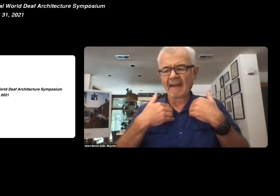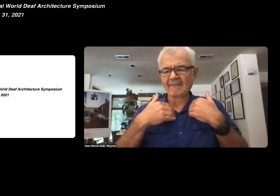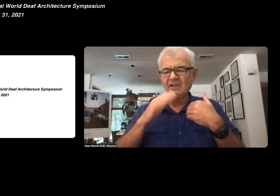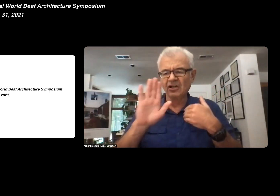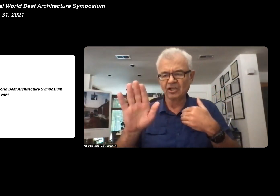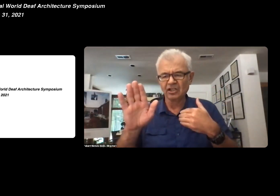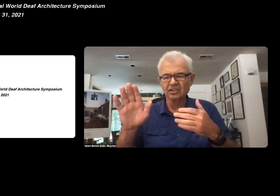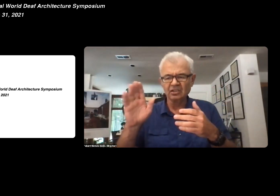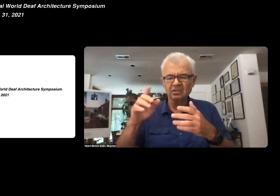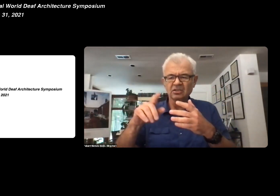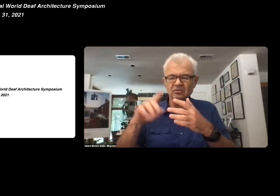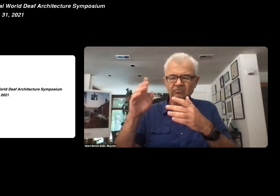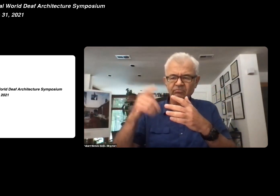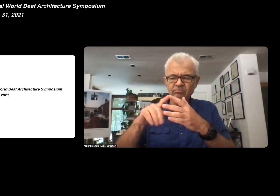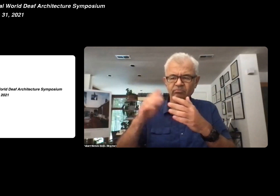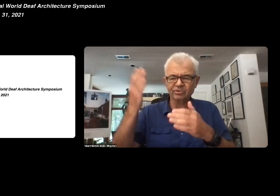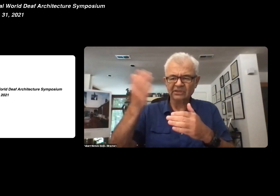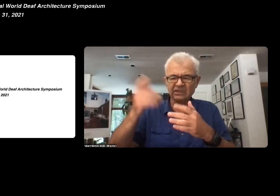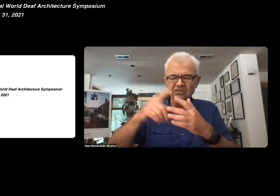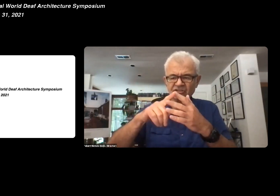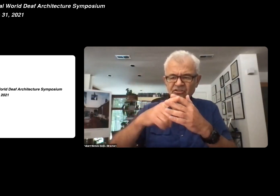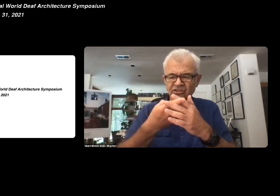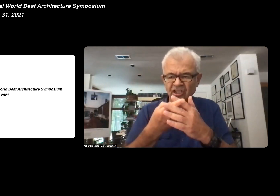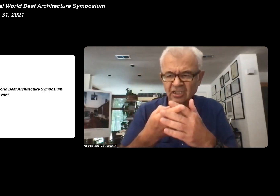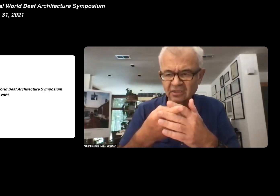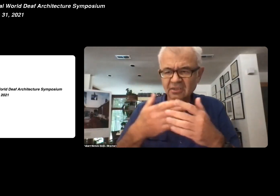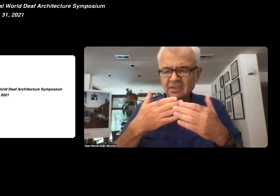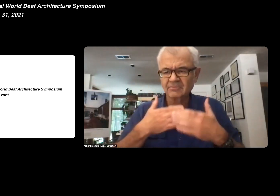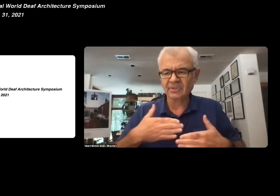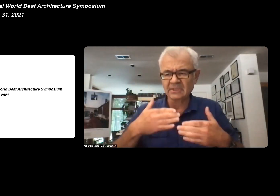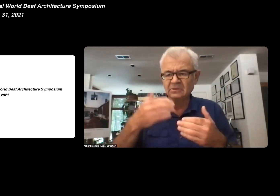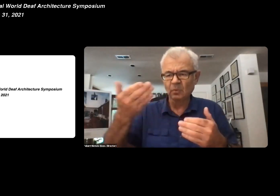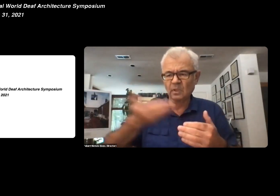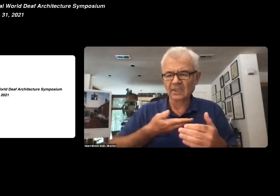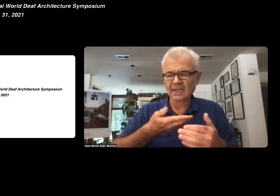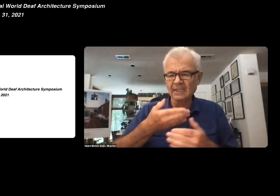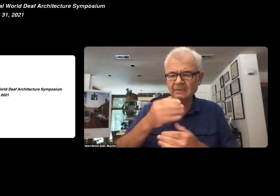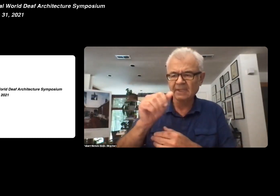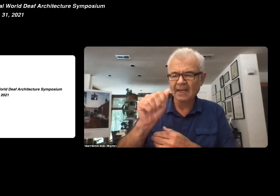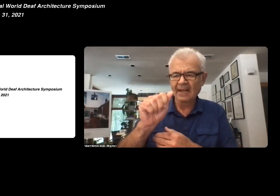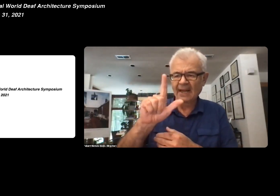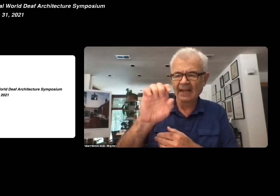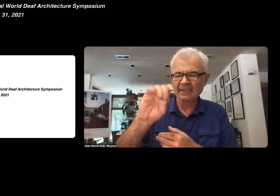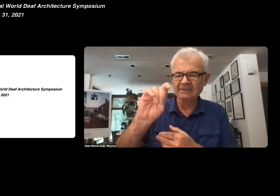It's our pleasure to have her start our presentation today. So please welcome Alexa!